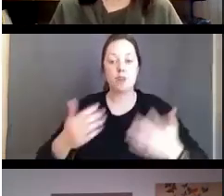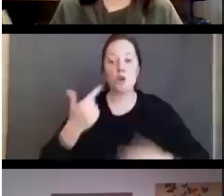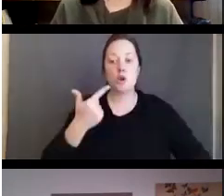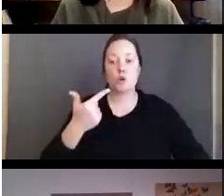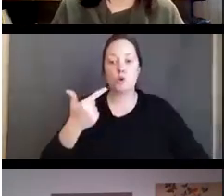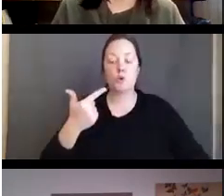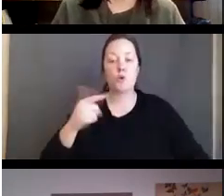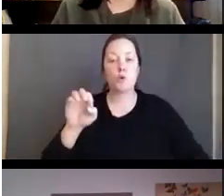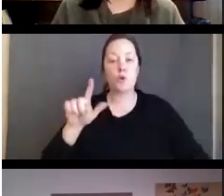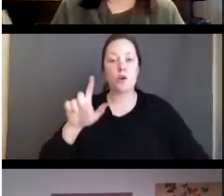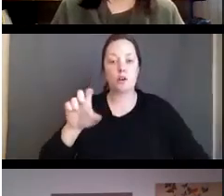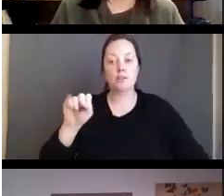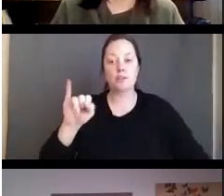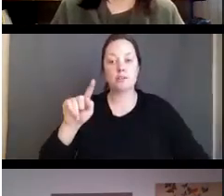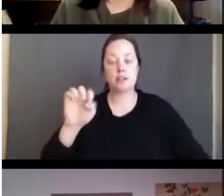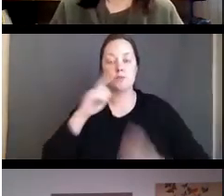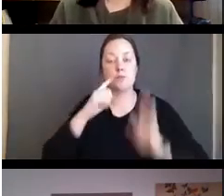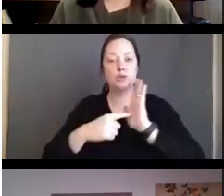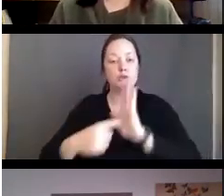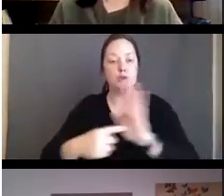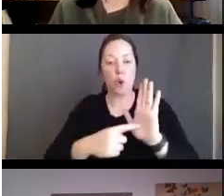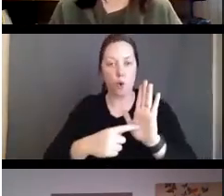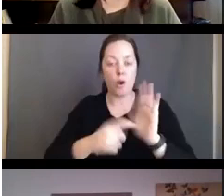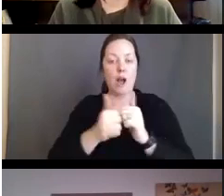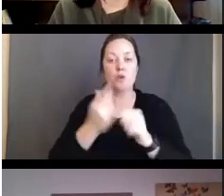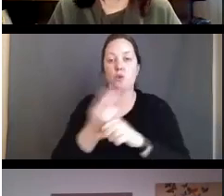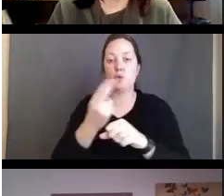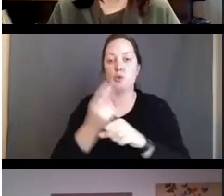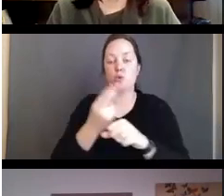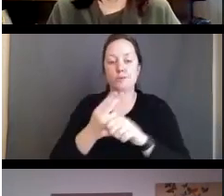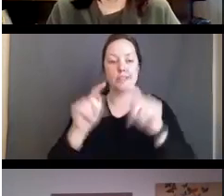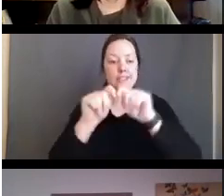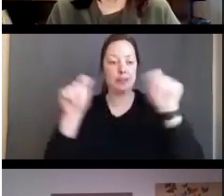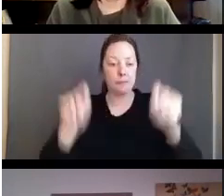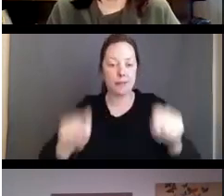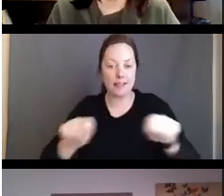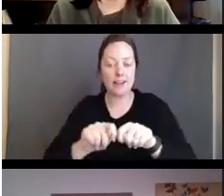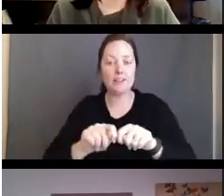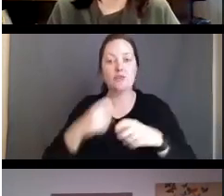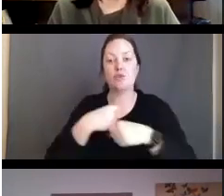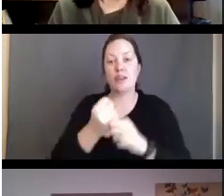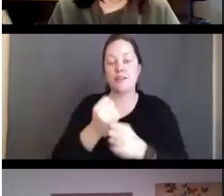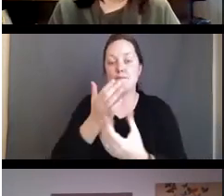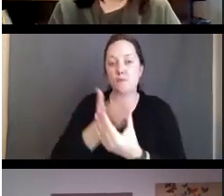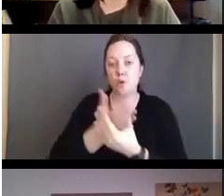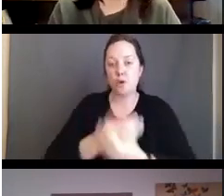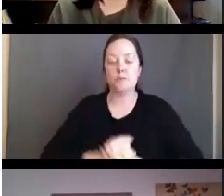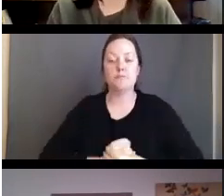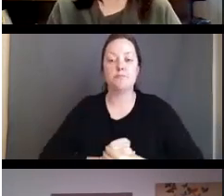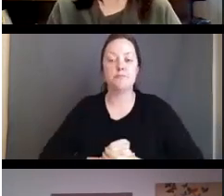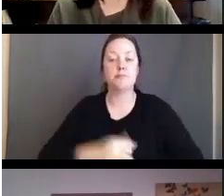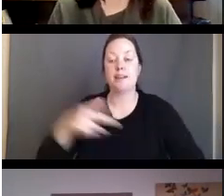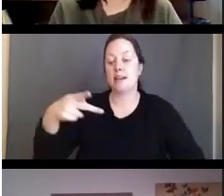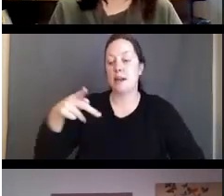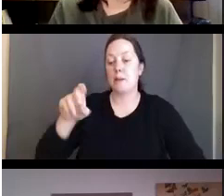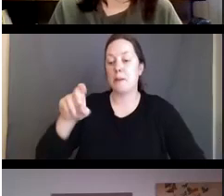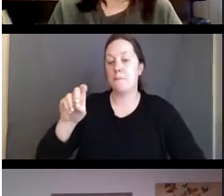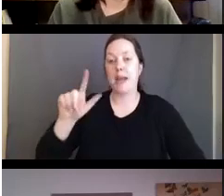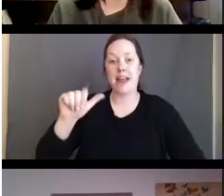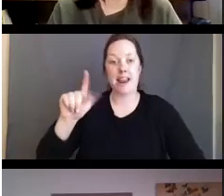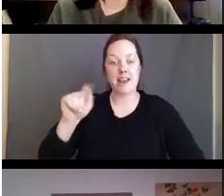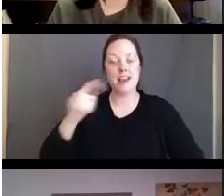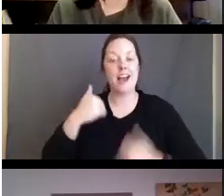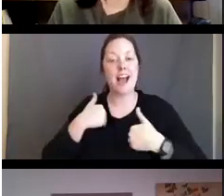But be sure you are in the section where you want to add a page before pressing this button.